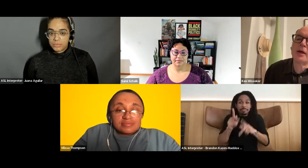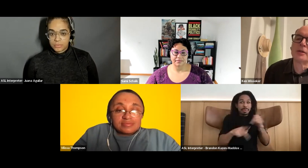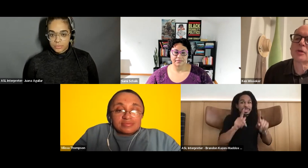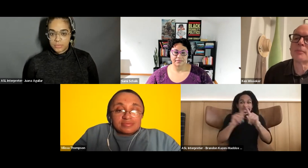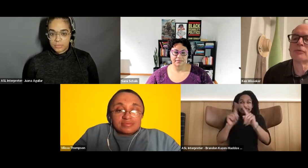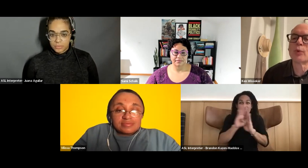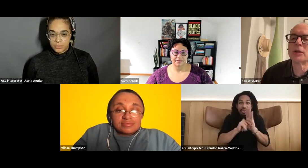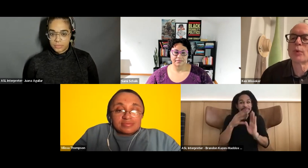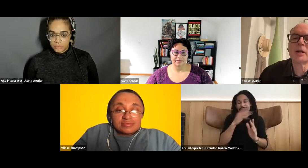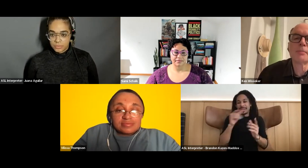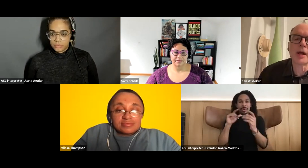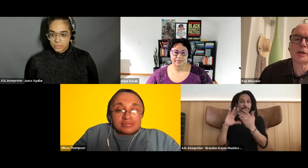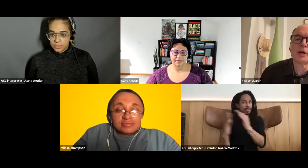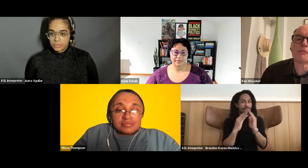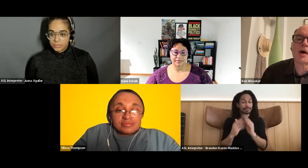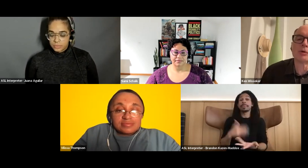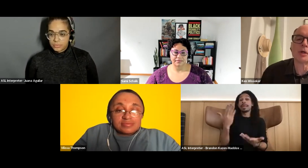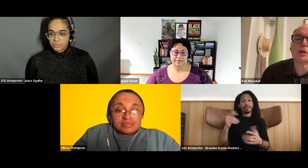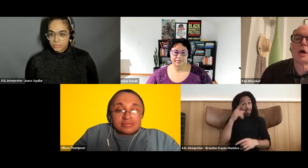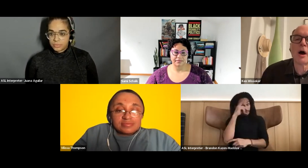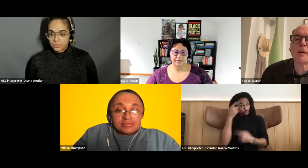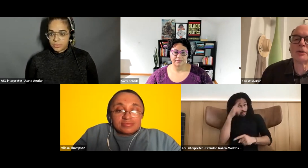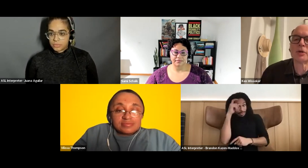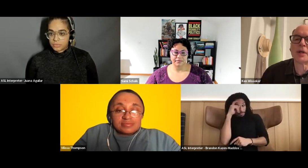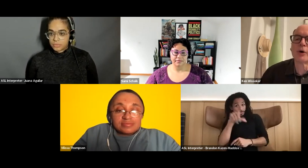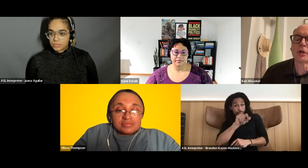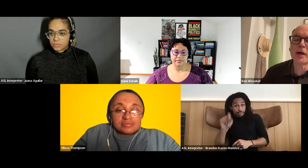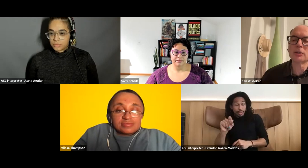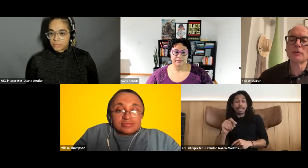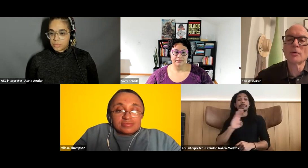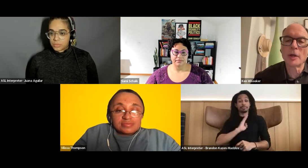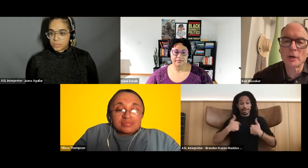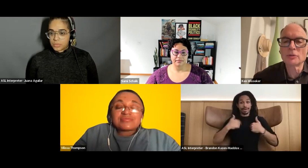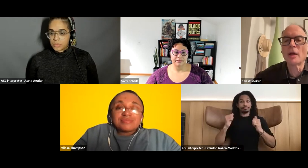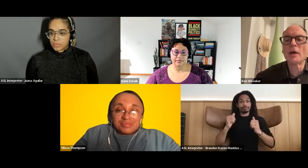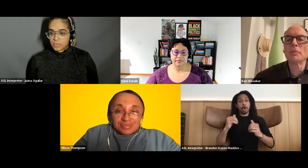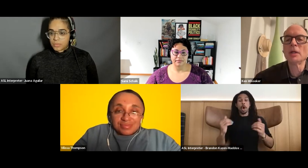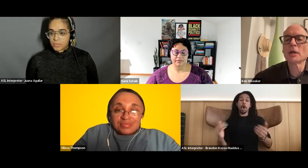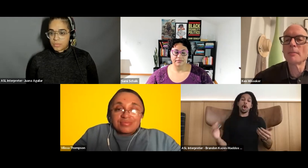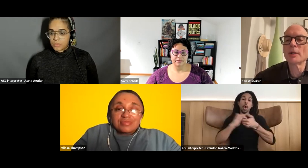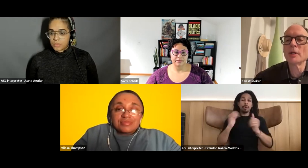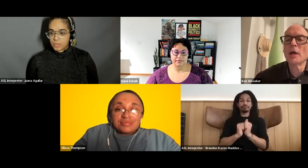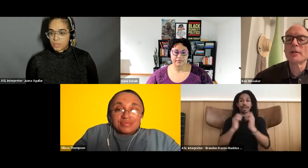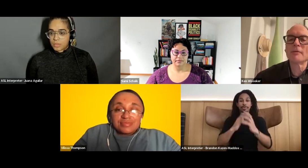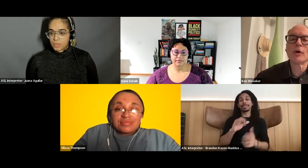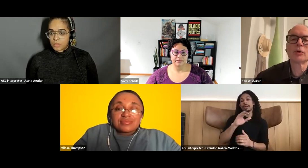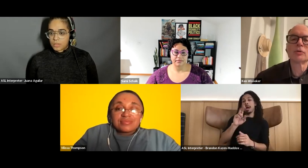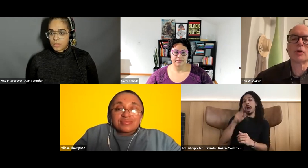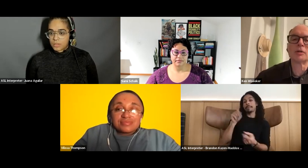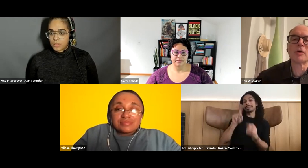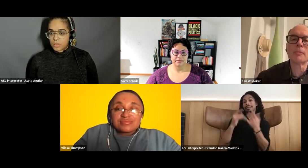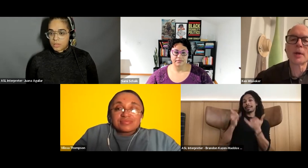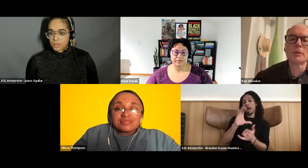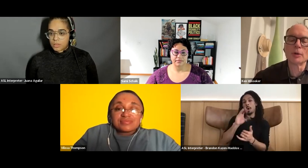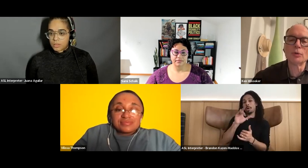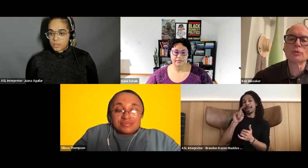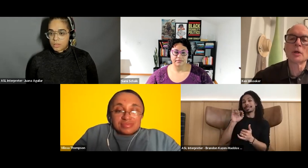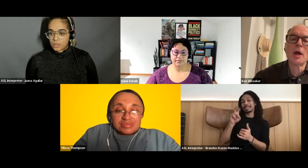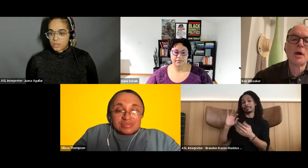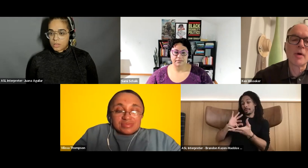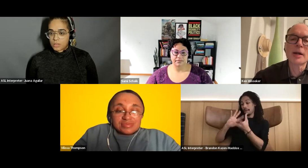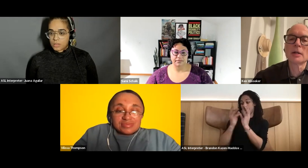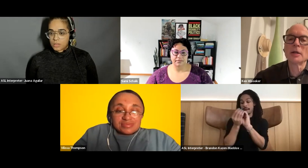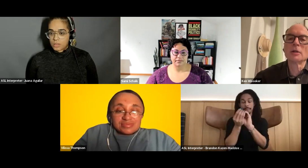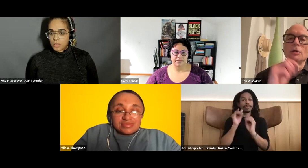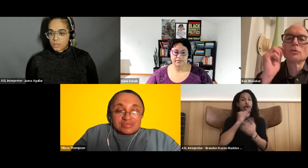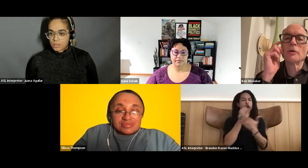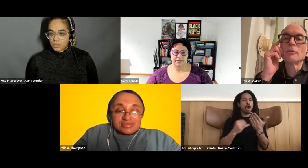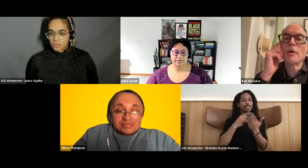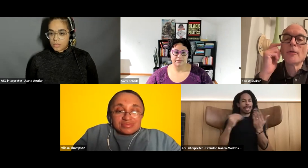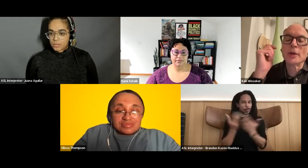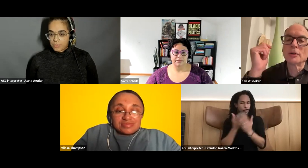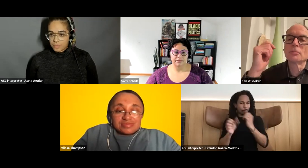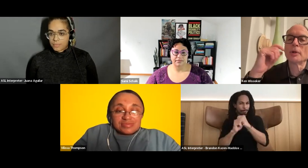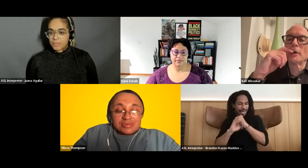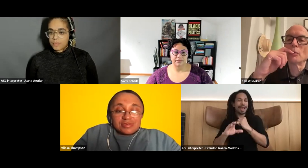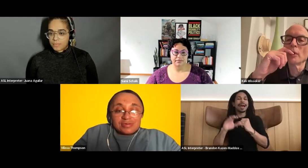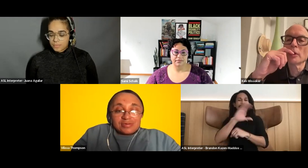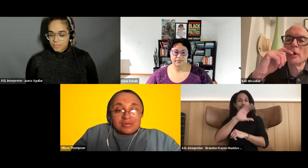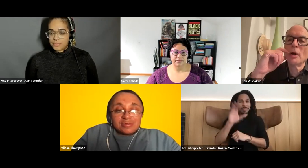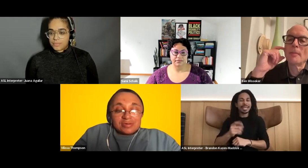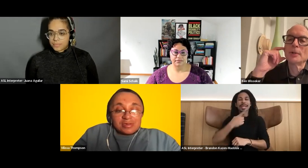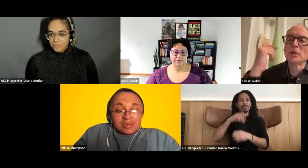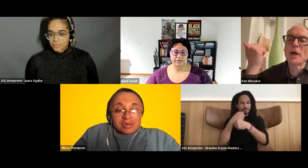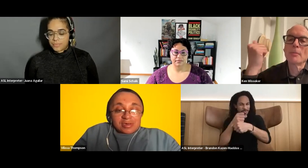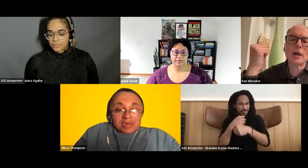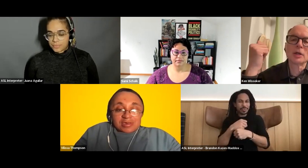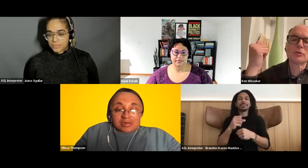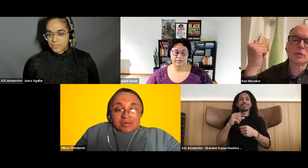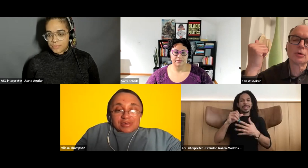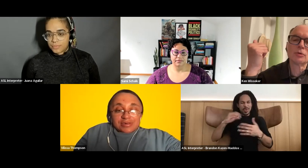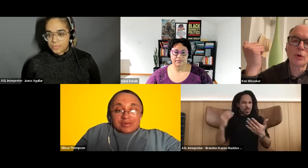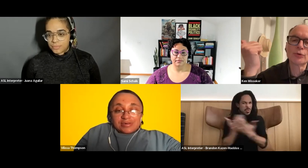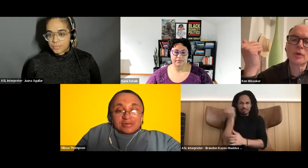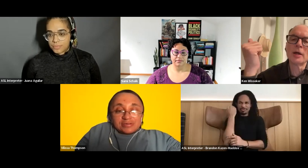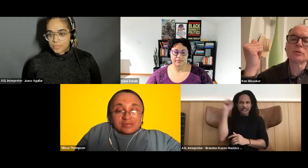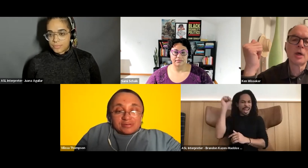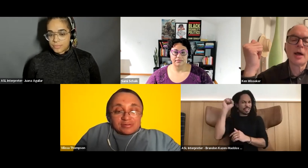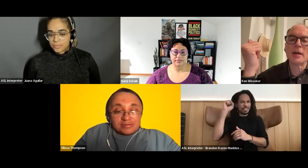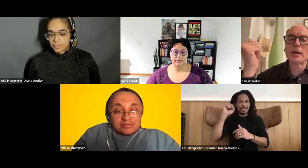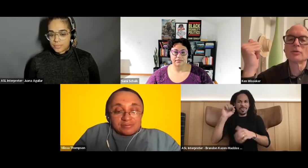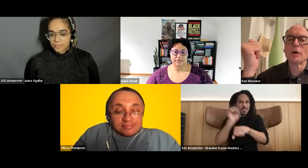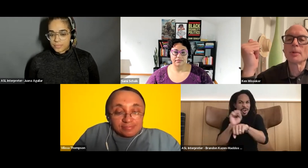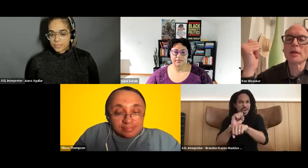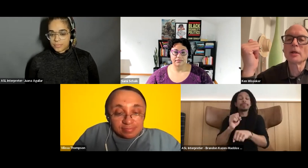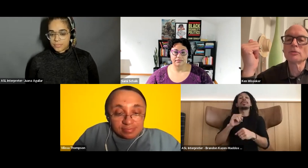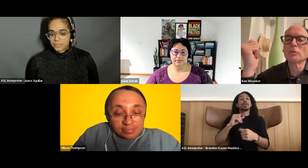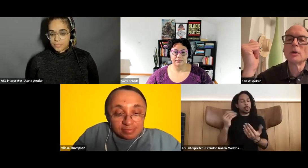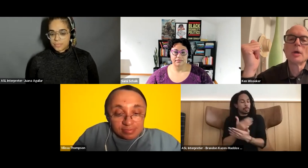Ken Wissoker: in the summer of 2020, Brandon co-founded Up Until now Collective and Arts and Media Company, that focuses on developing and producing radically inclusive interdisciplinary work. Up Until Now Projects include soul signs and asl playlist